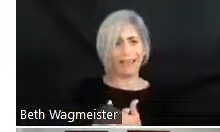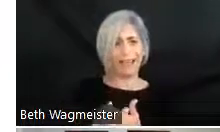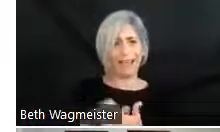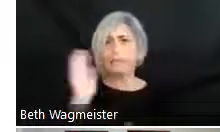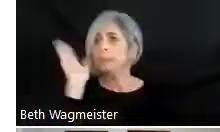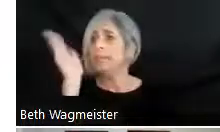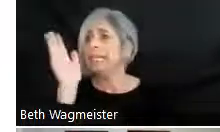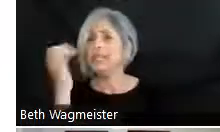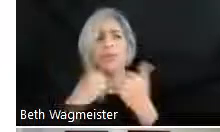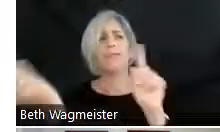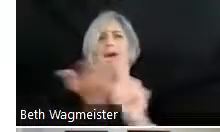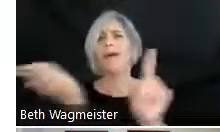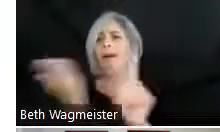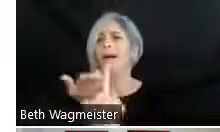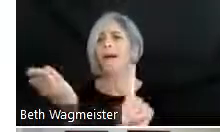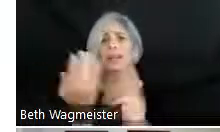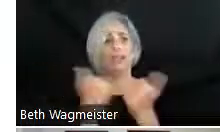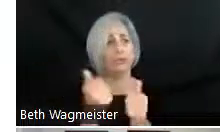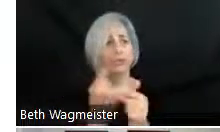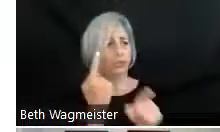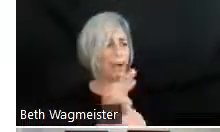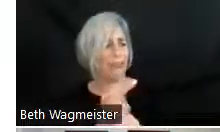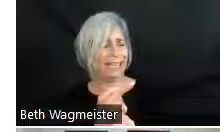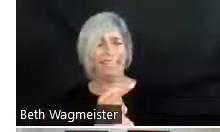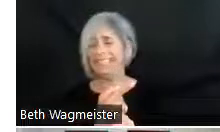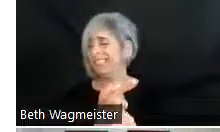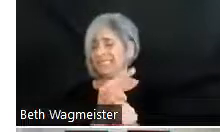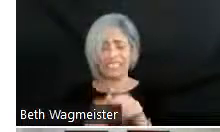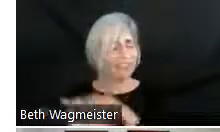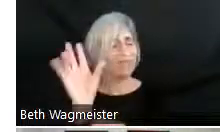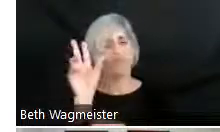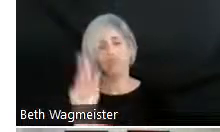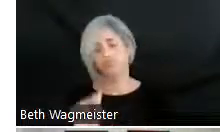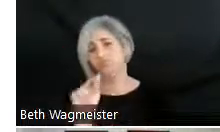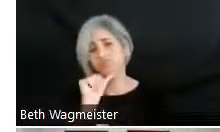to convince people to do the right thing and yet they don't. I've pitched accessibility